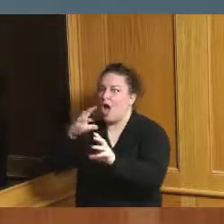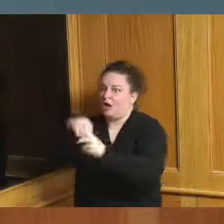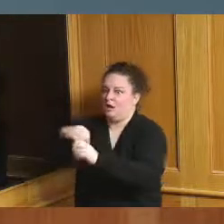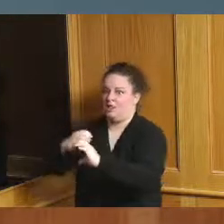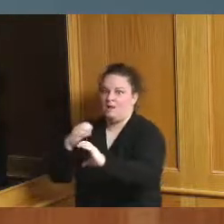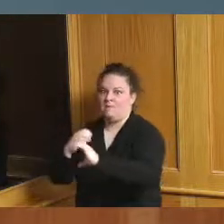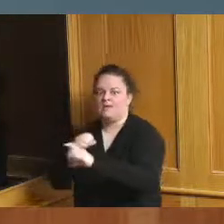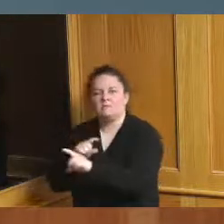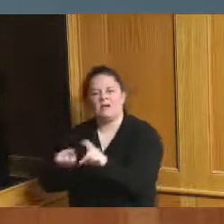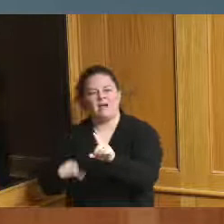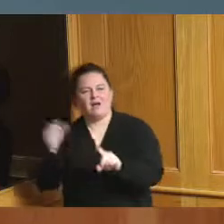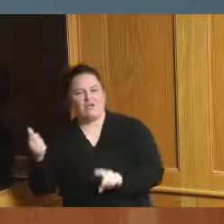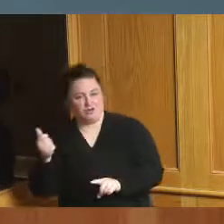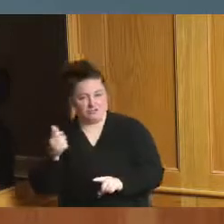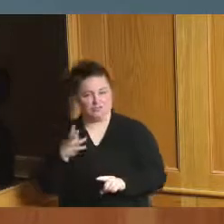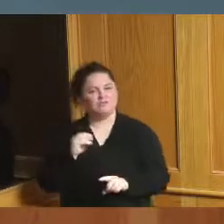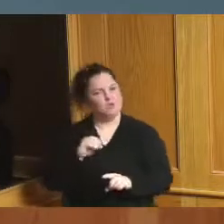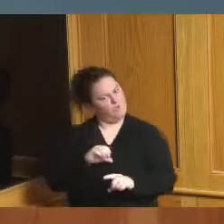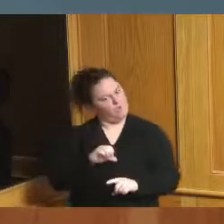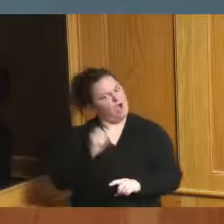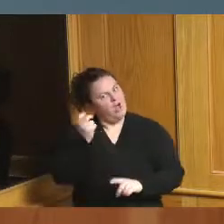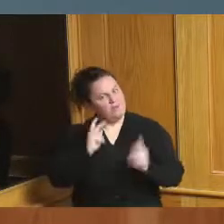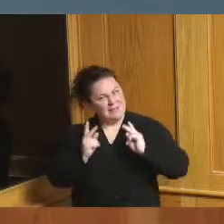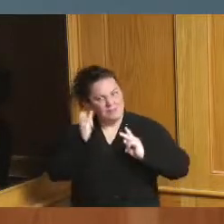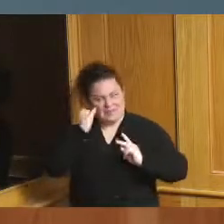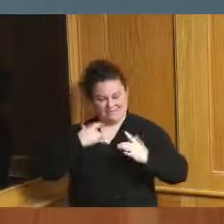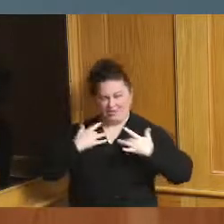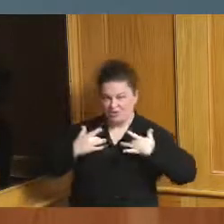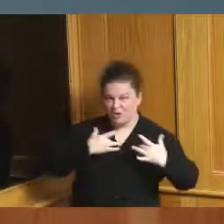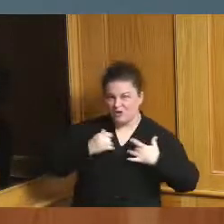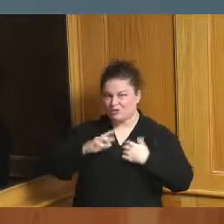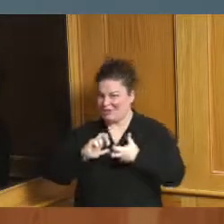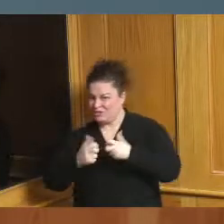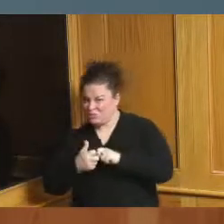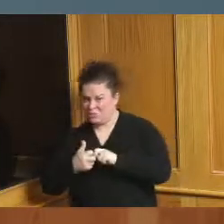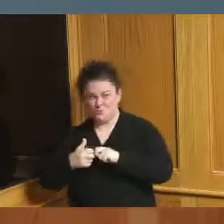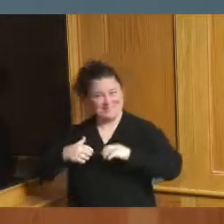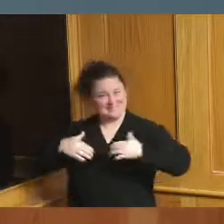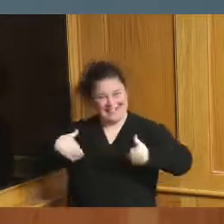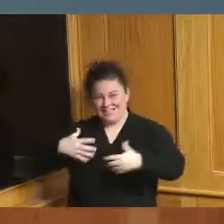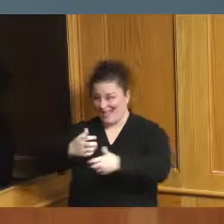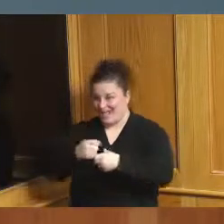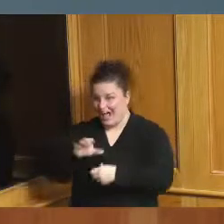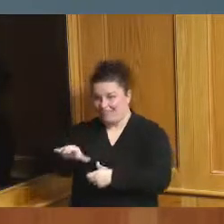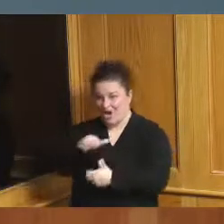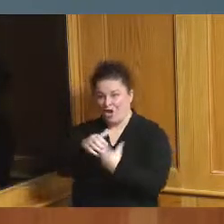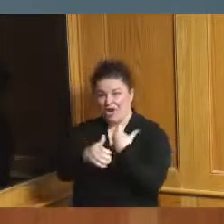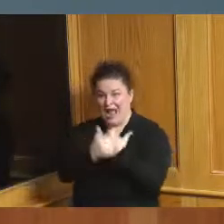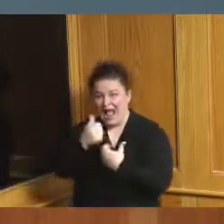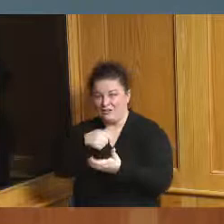issues about or i had concerns about that have been not given hazard pay at all or either